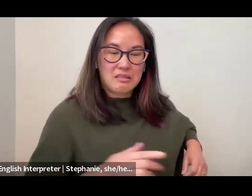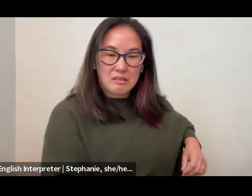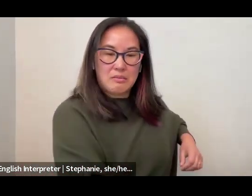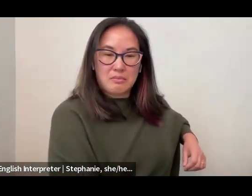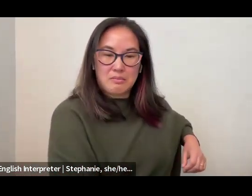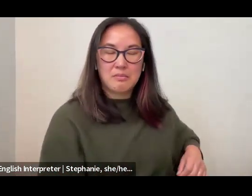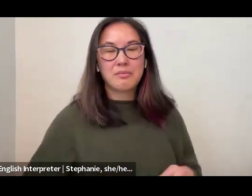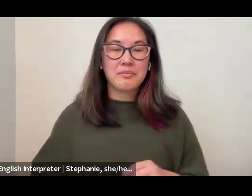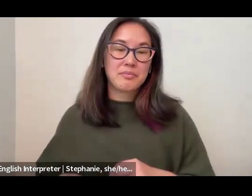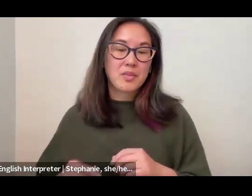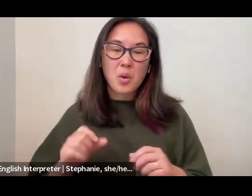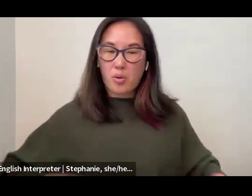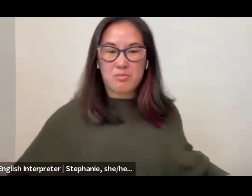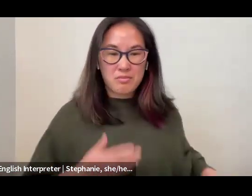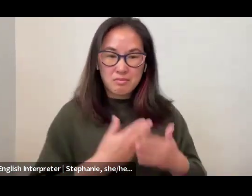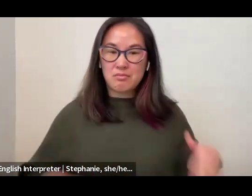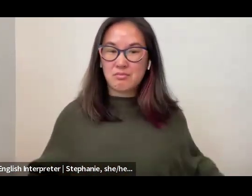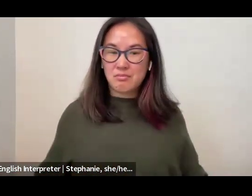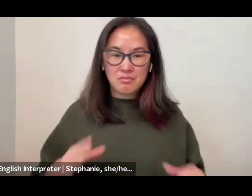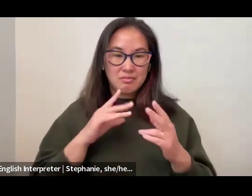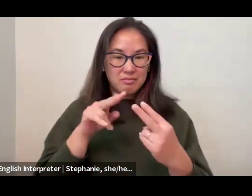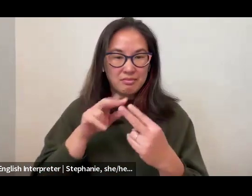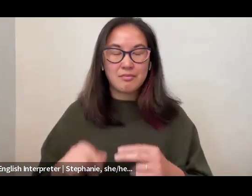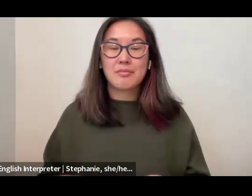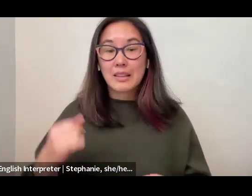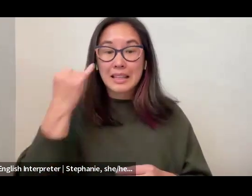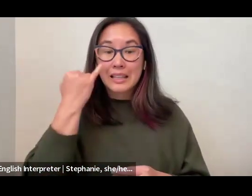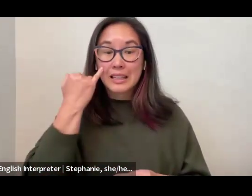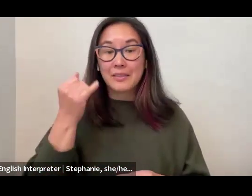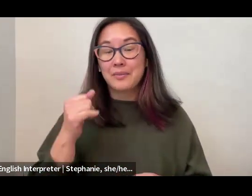If you're laying down, you are going to use your legs for the twist.